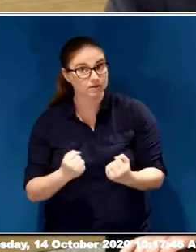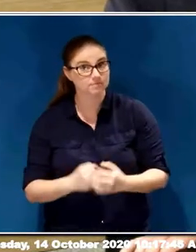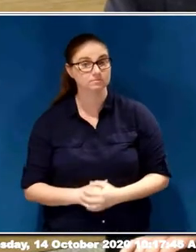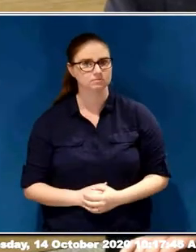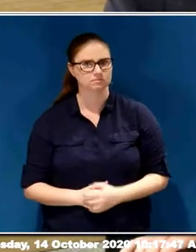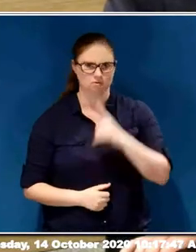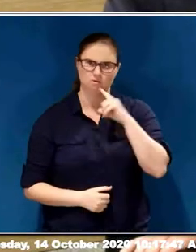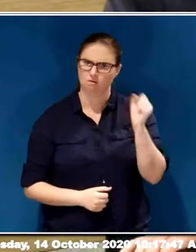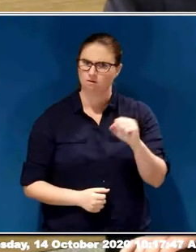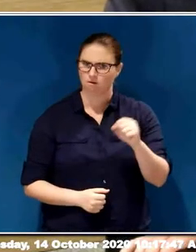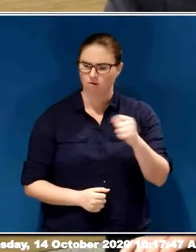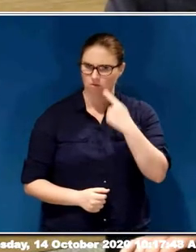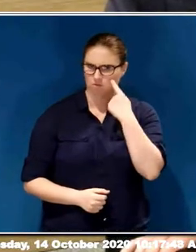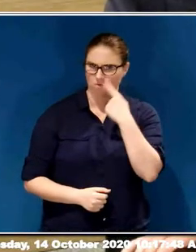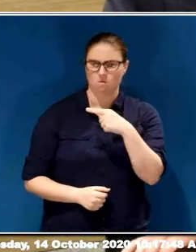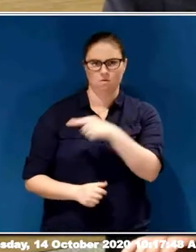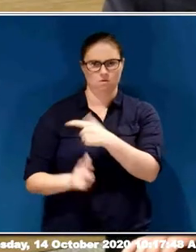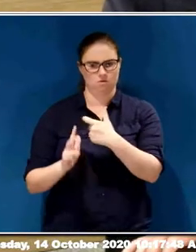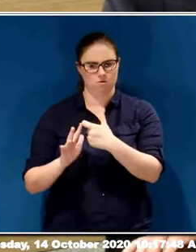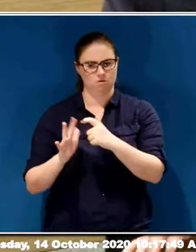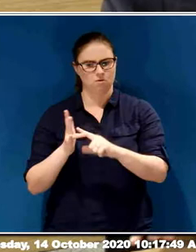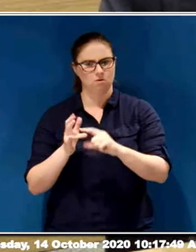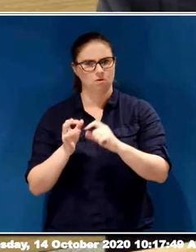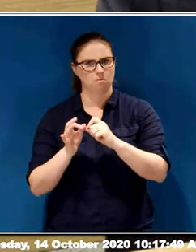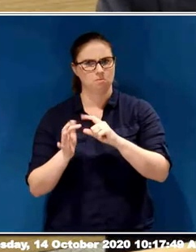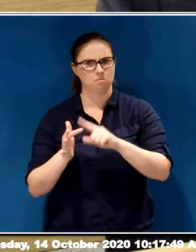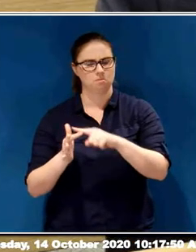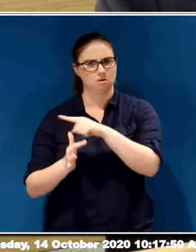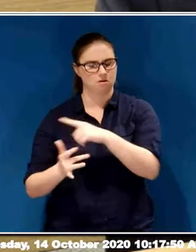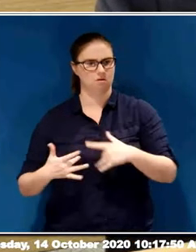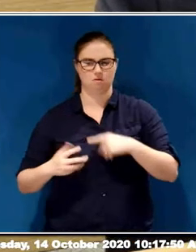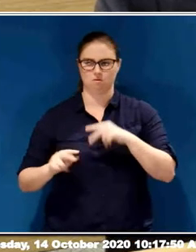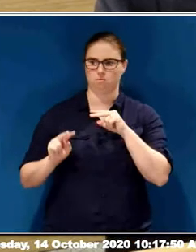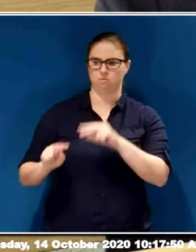He made some friends within the mainstream classroom.